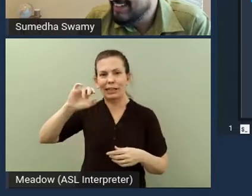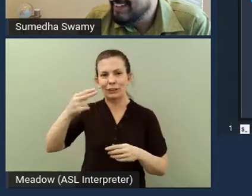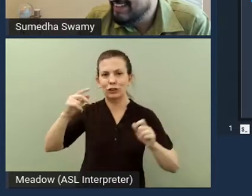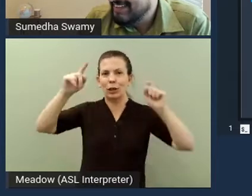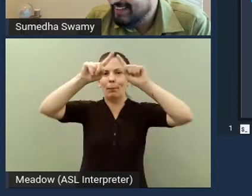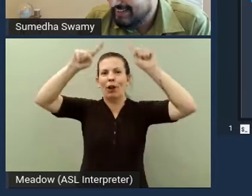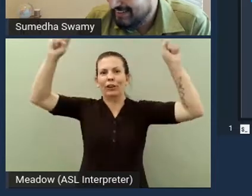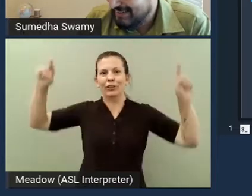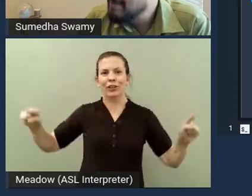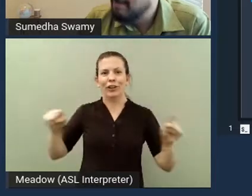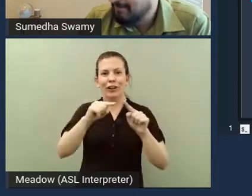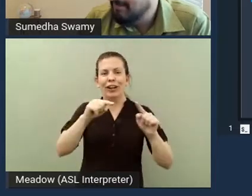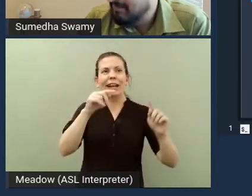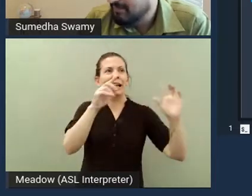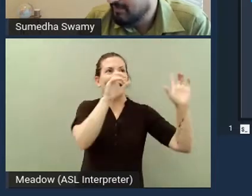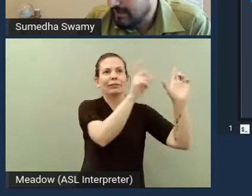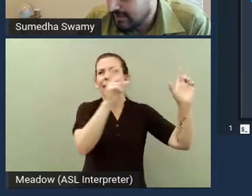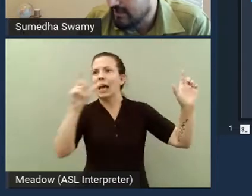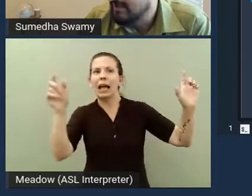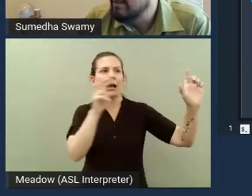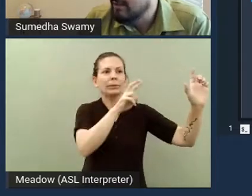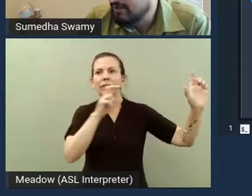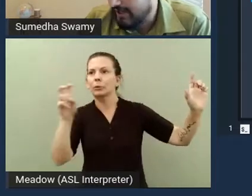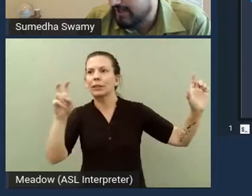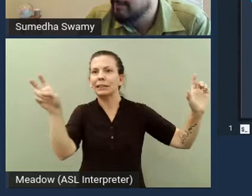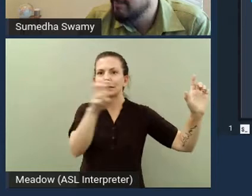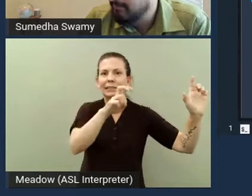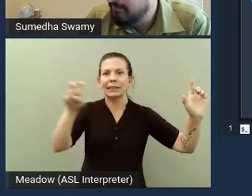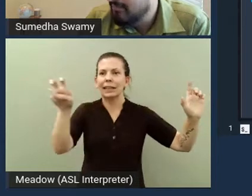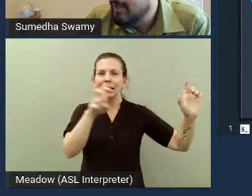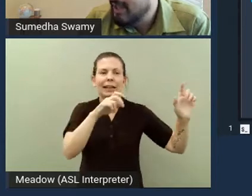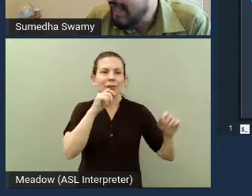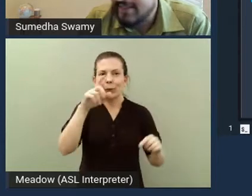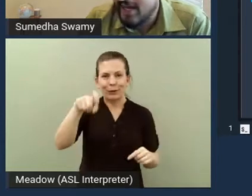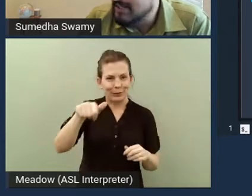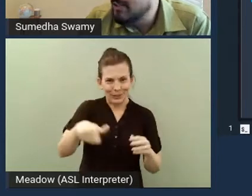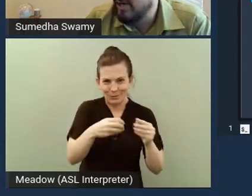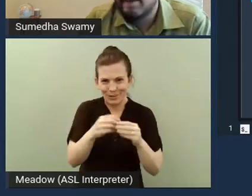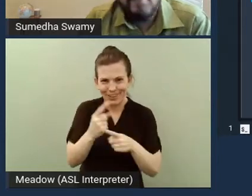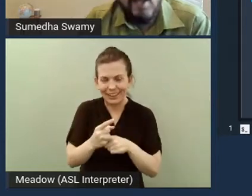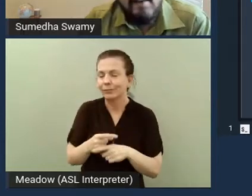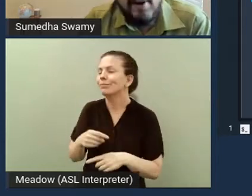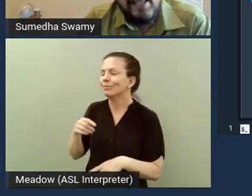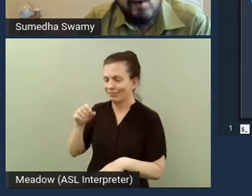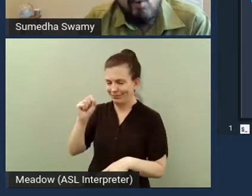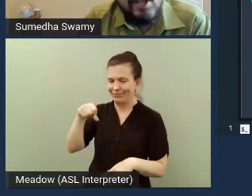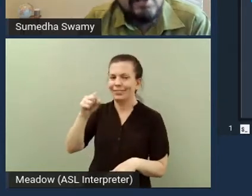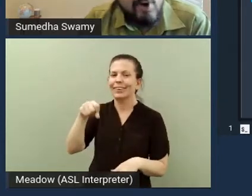and flipping between several different tabs and screens and windows. - Right. That is correct, but I think what is